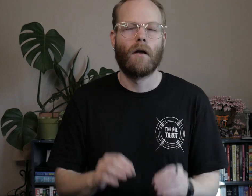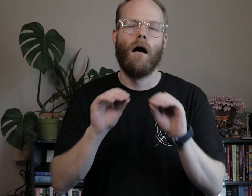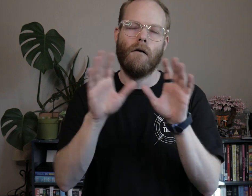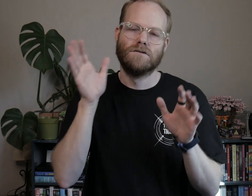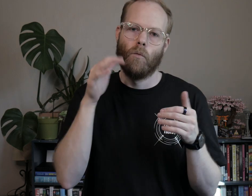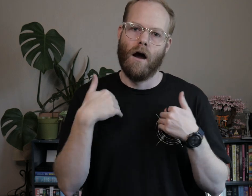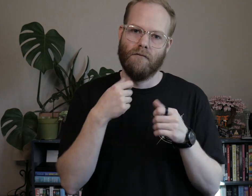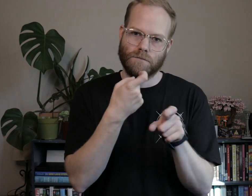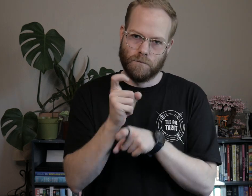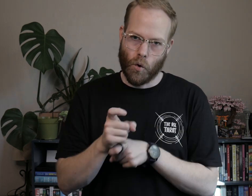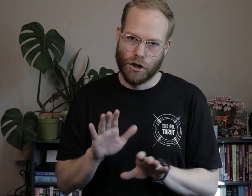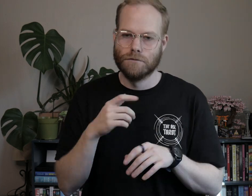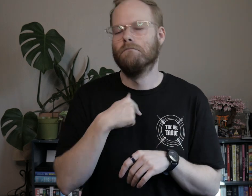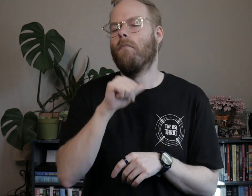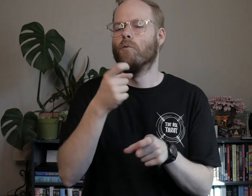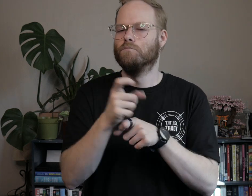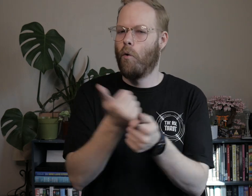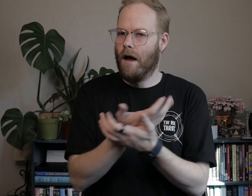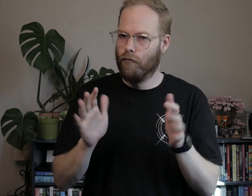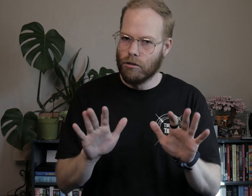There obviously will be spoilers, but I won’t be spoiling everything.